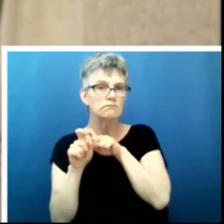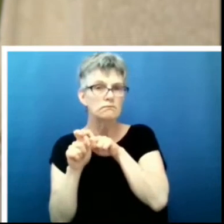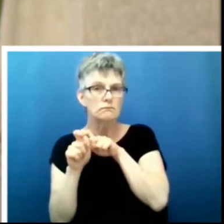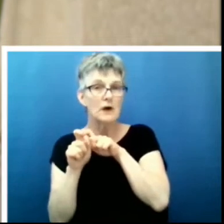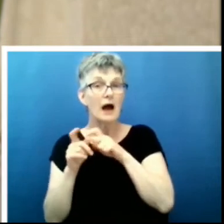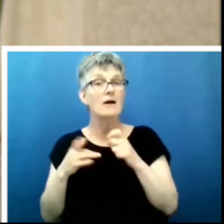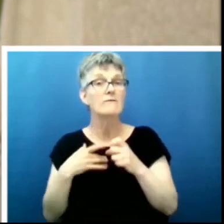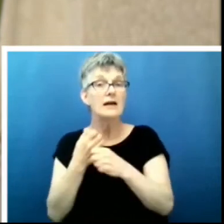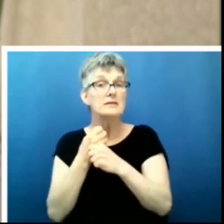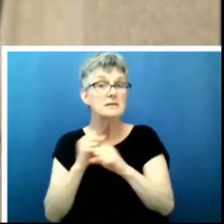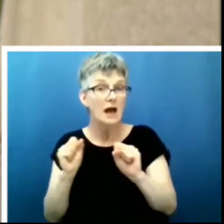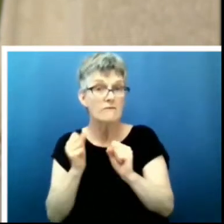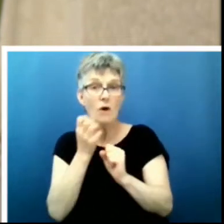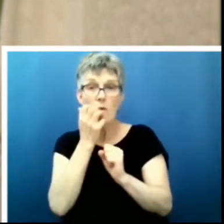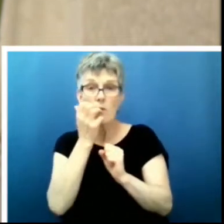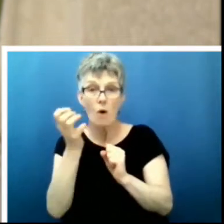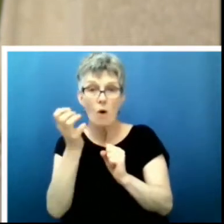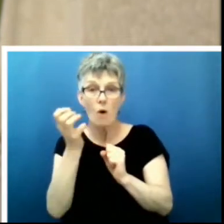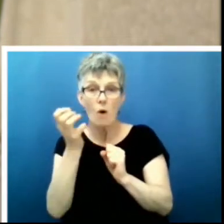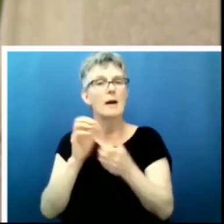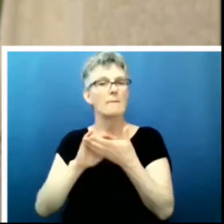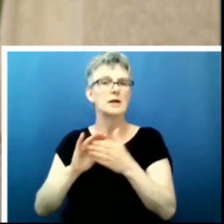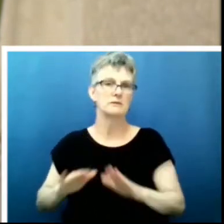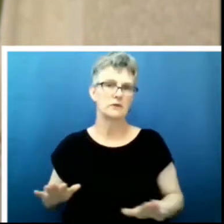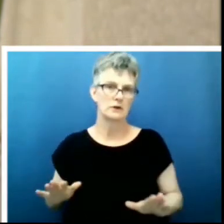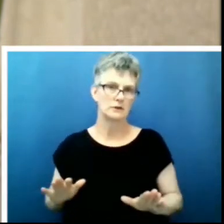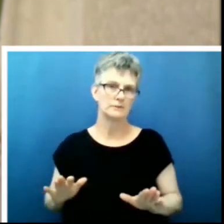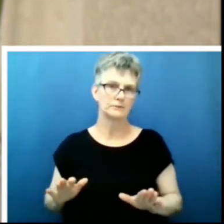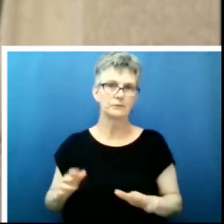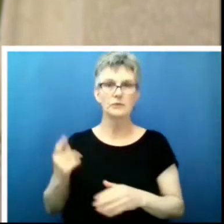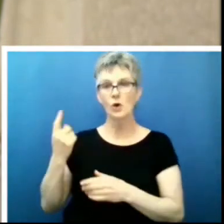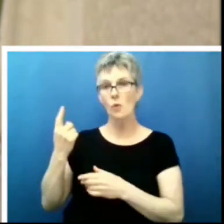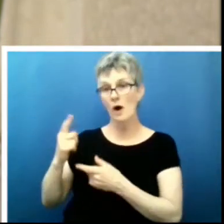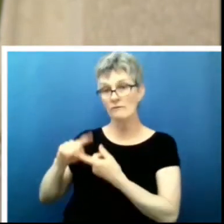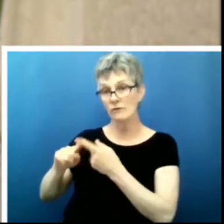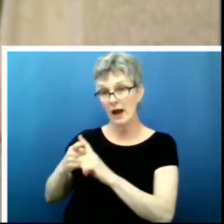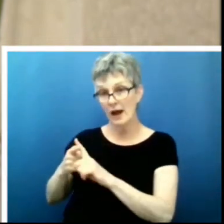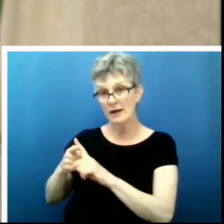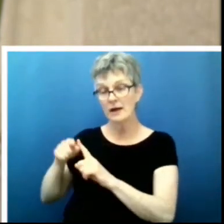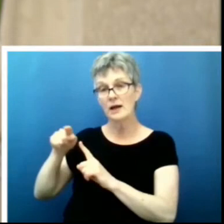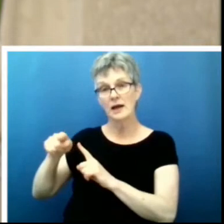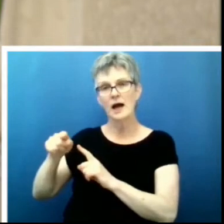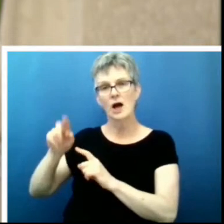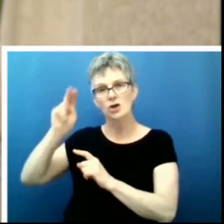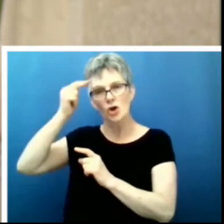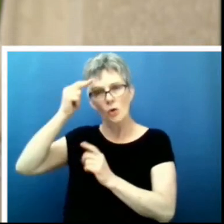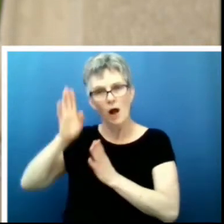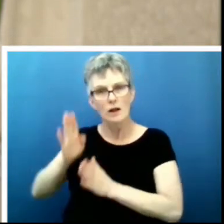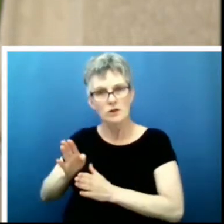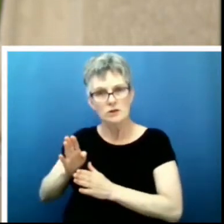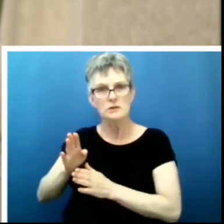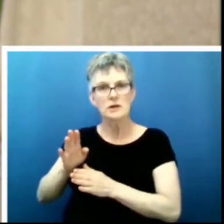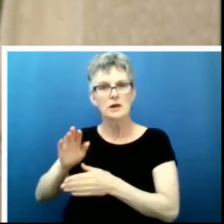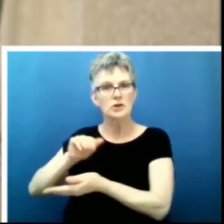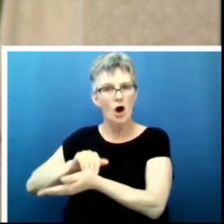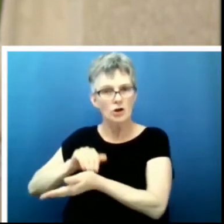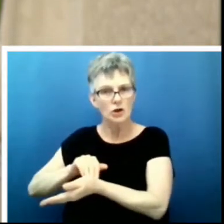A friend and colleague of mine is a neurologist and physician who works often in the ICU and his line of work